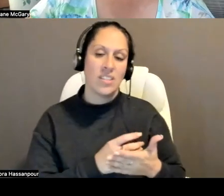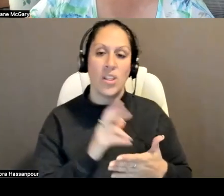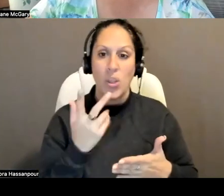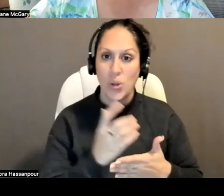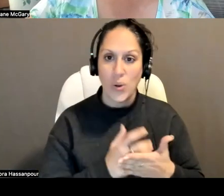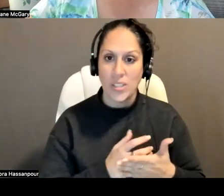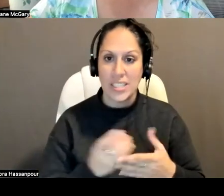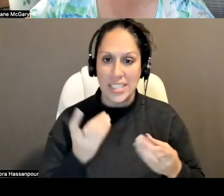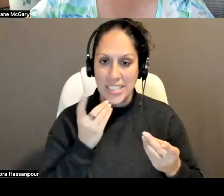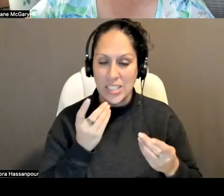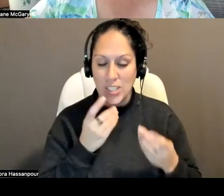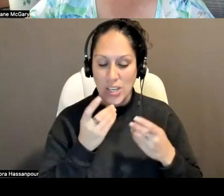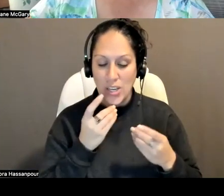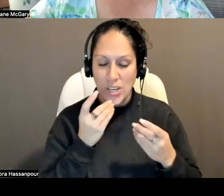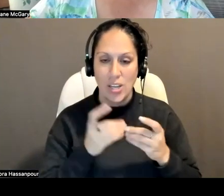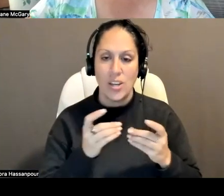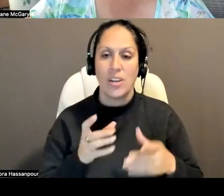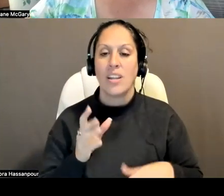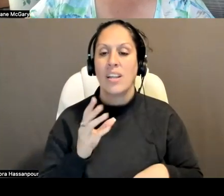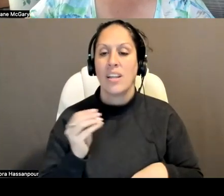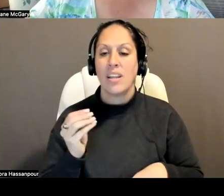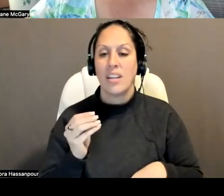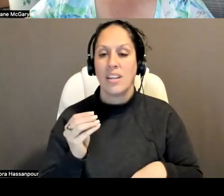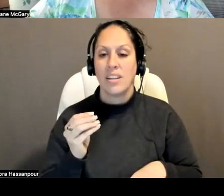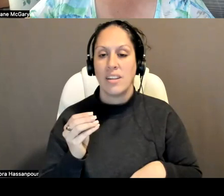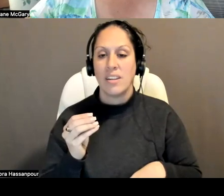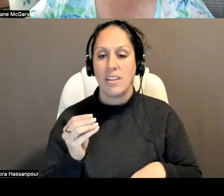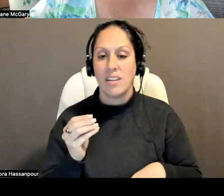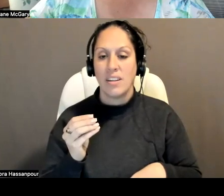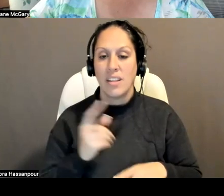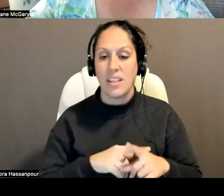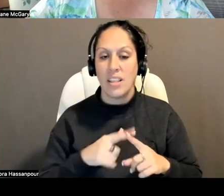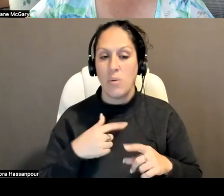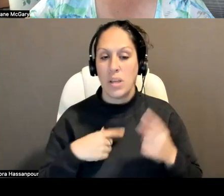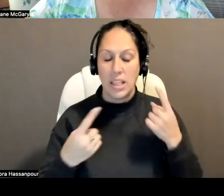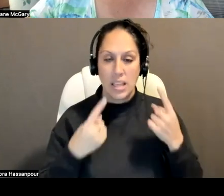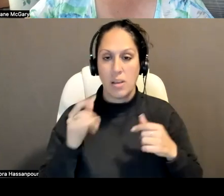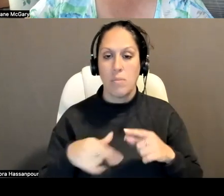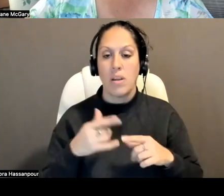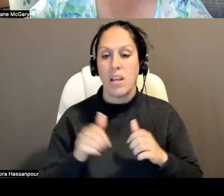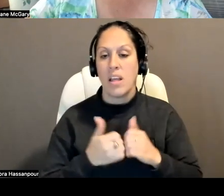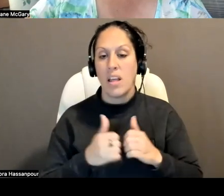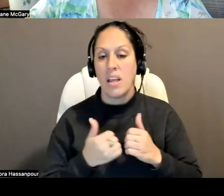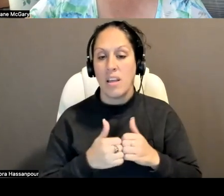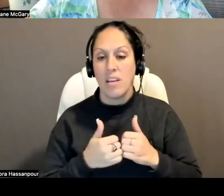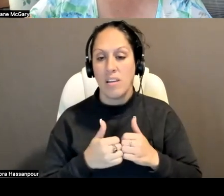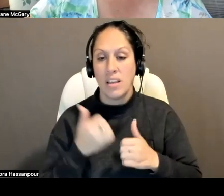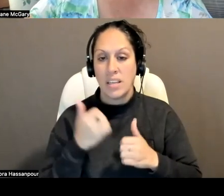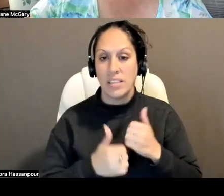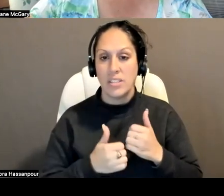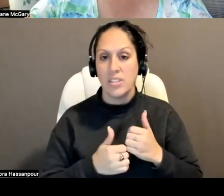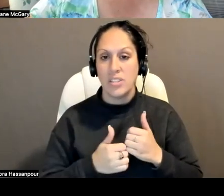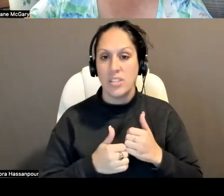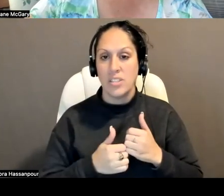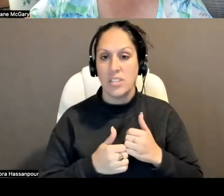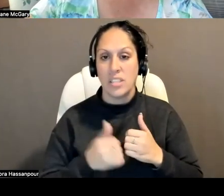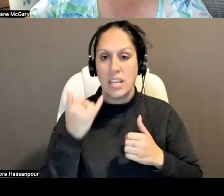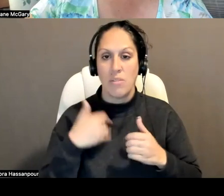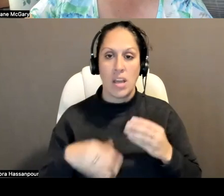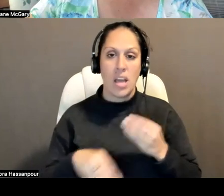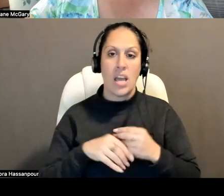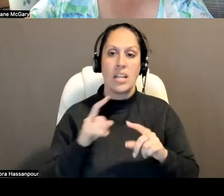dessert. Um, and, and then we also think about how each-- if we add different instruments